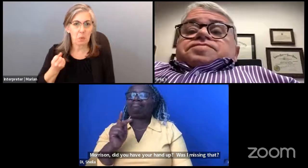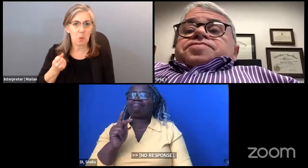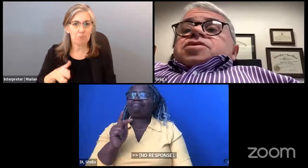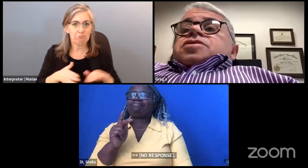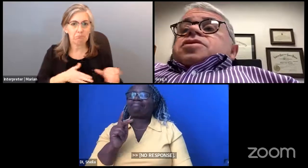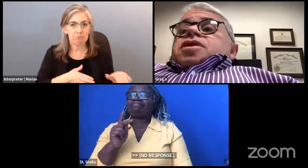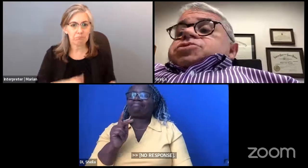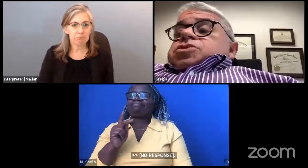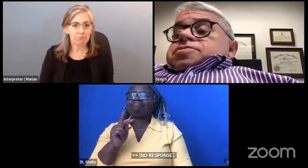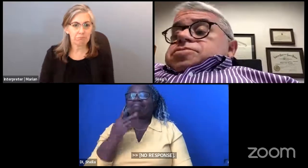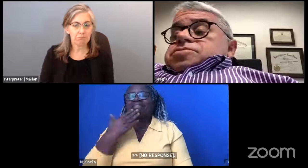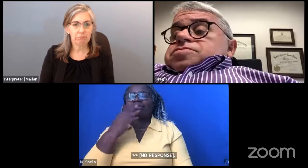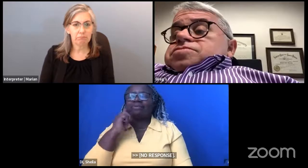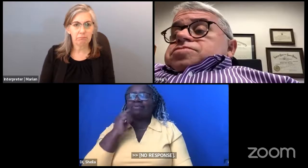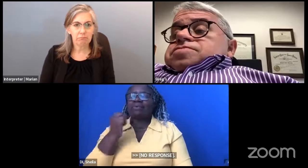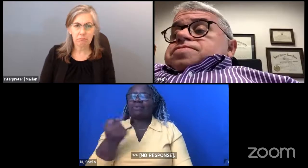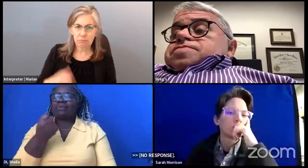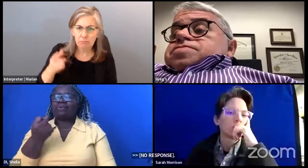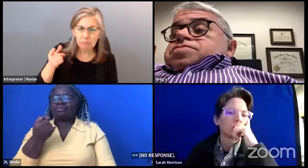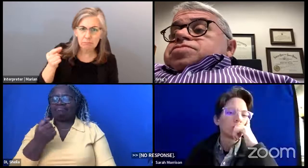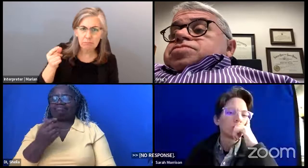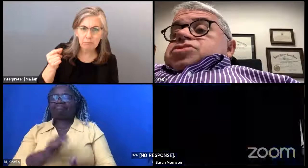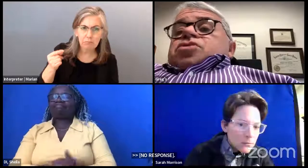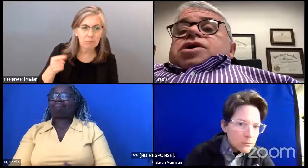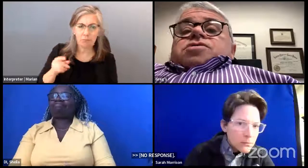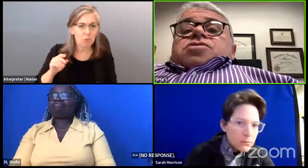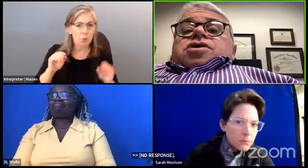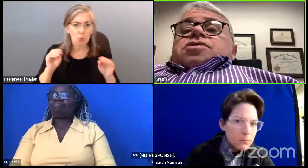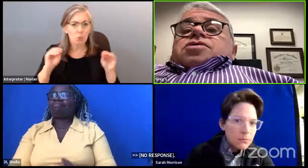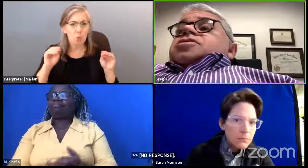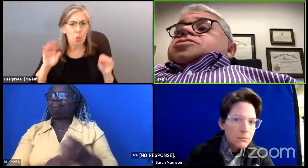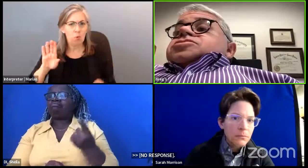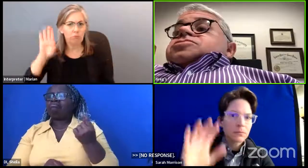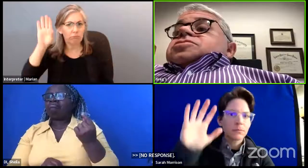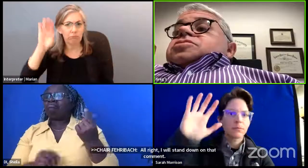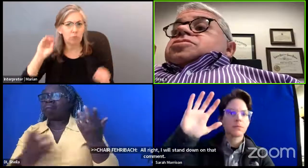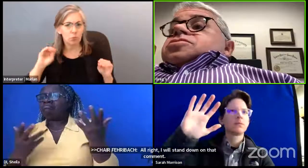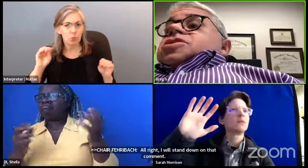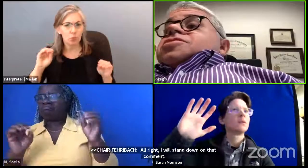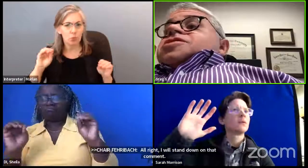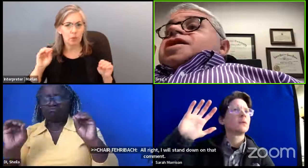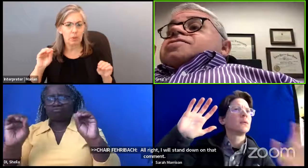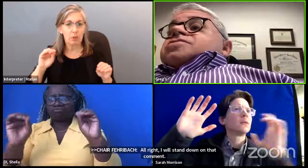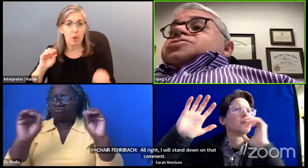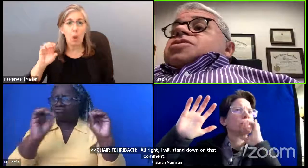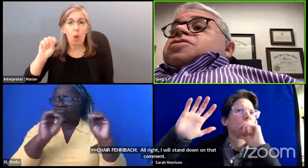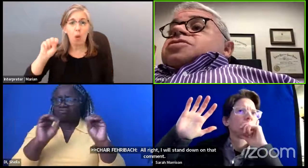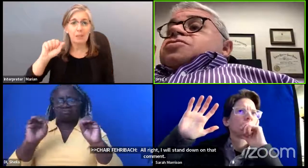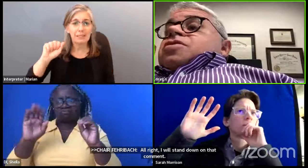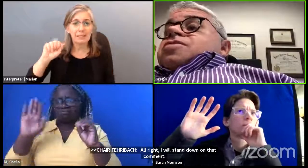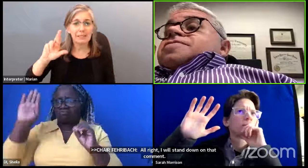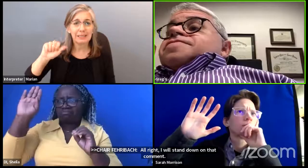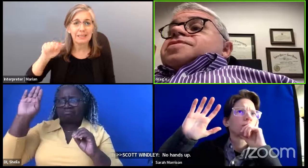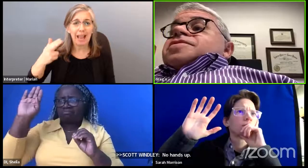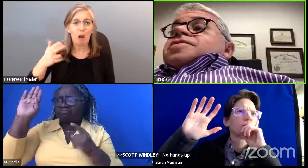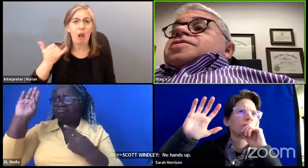No hands up. Okay.